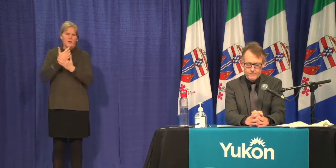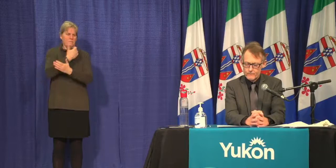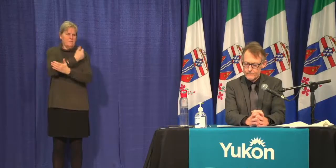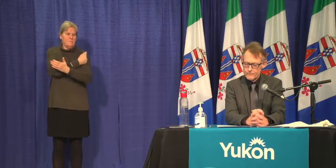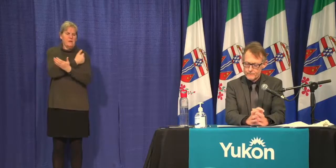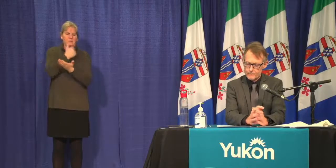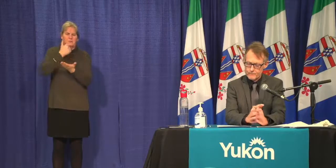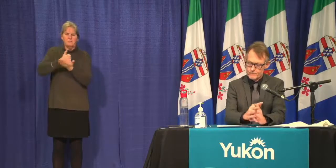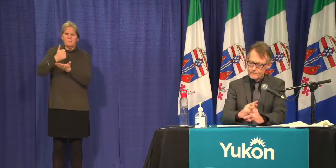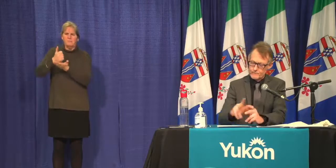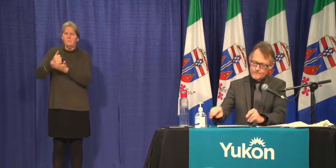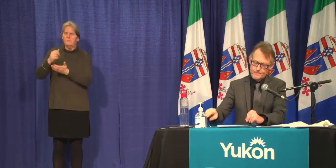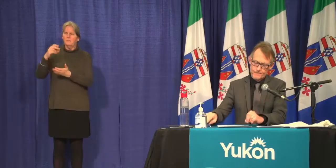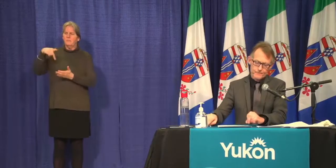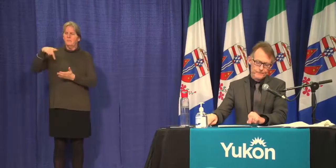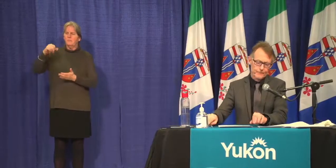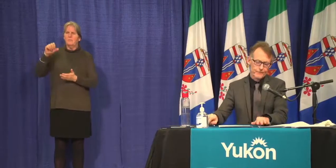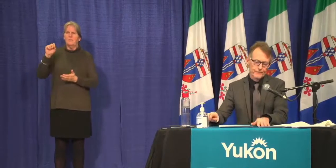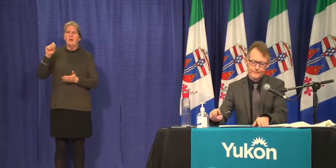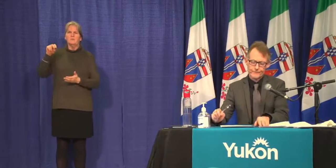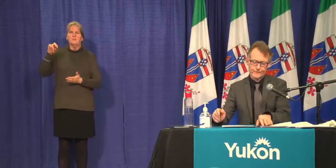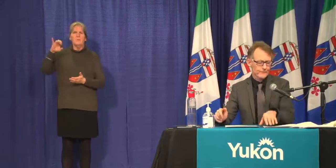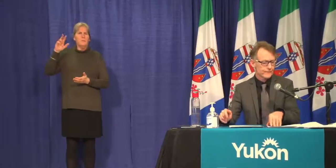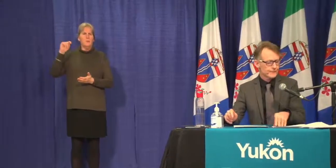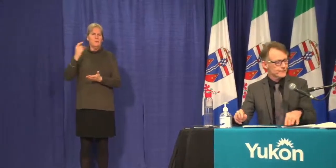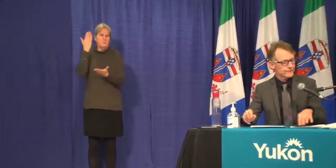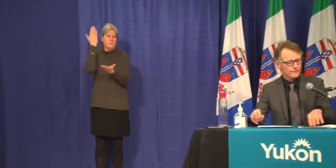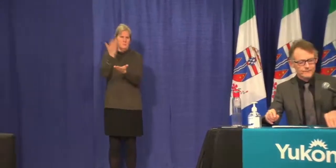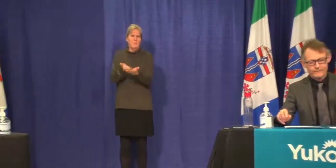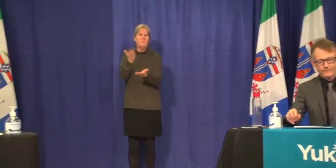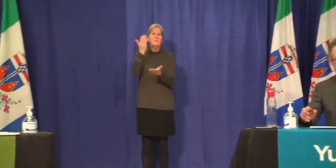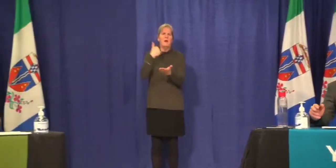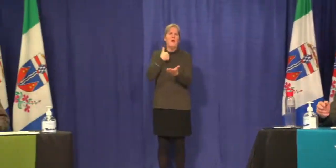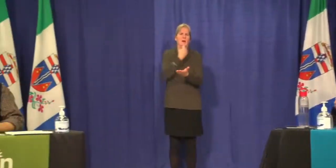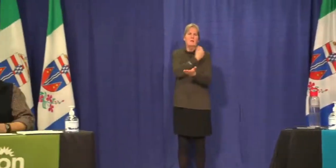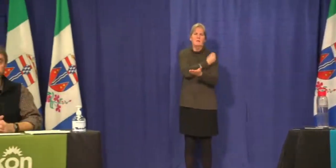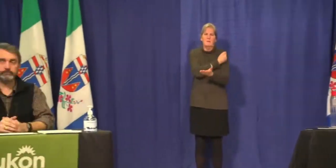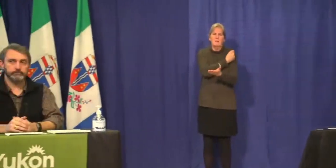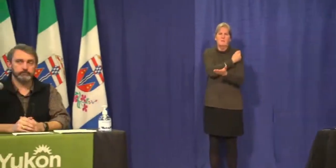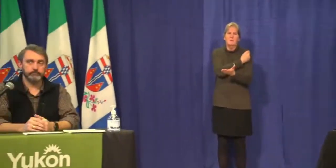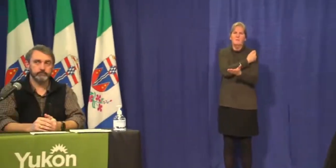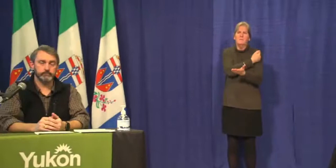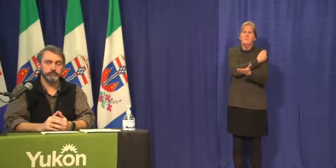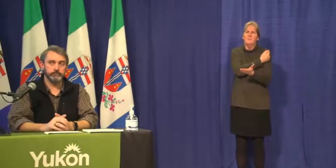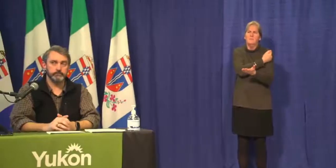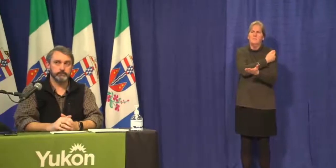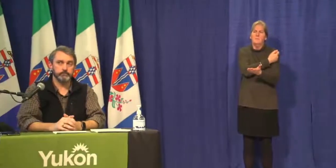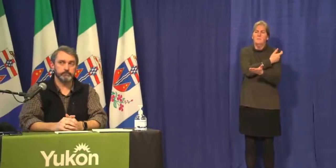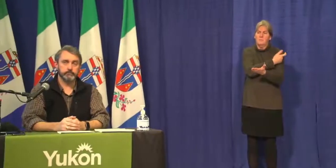passport, or at least discussion the vaccination has been done.